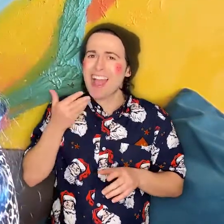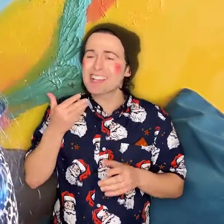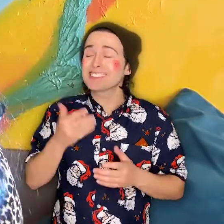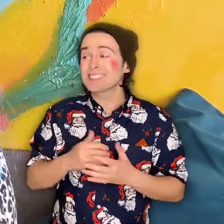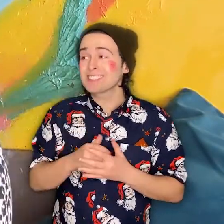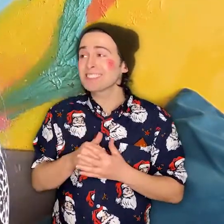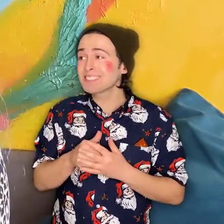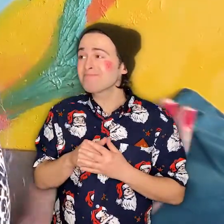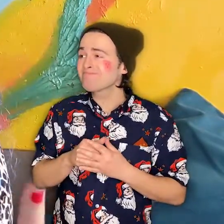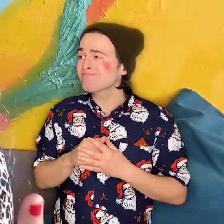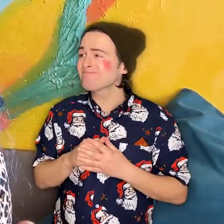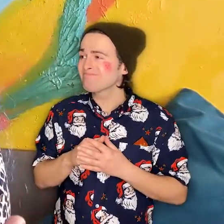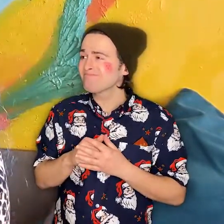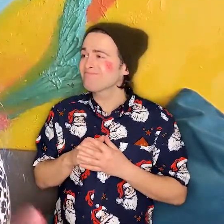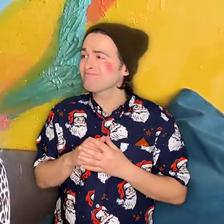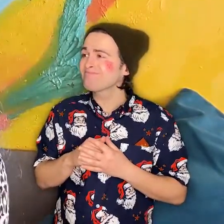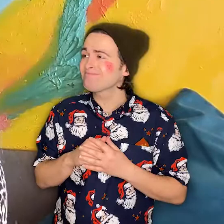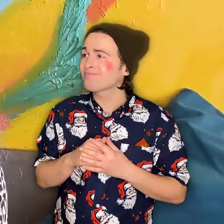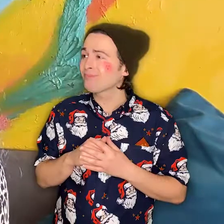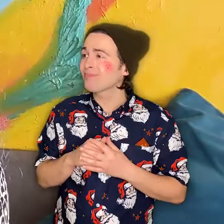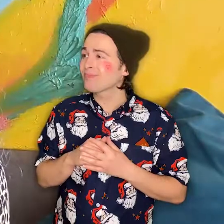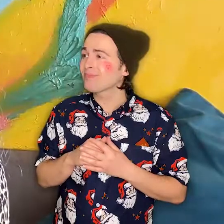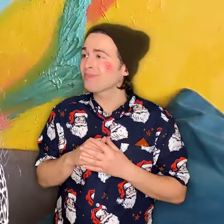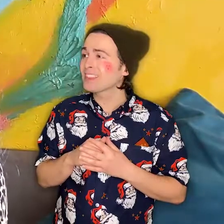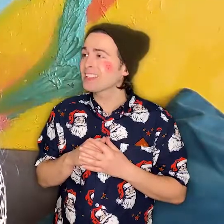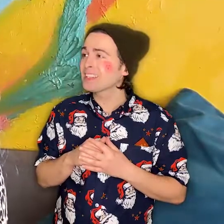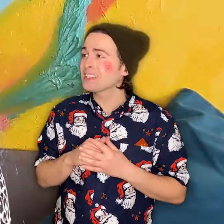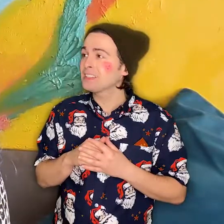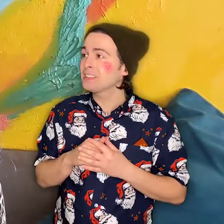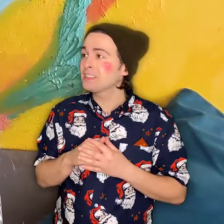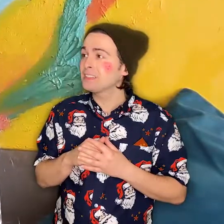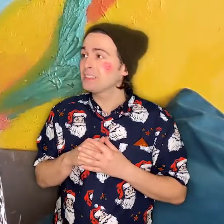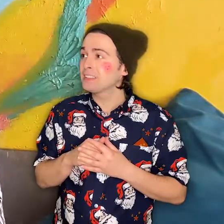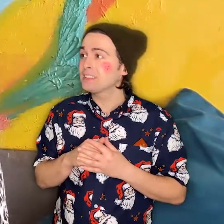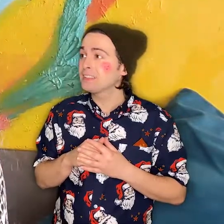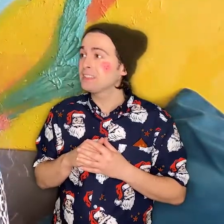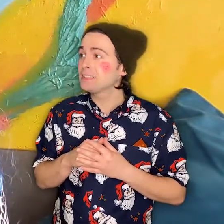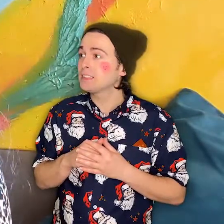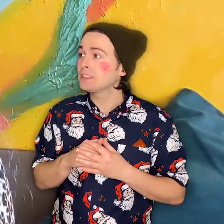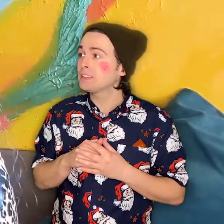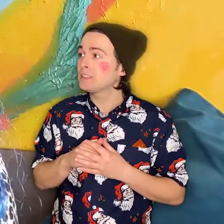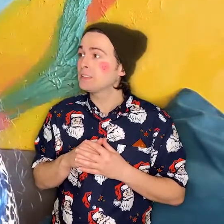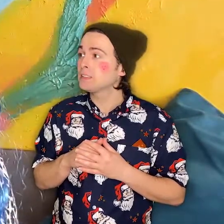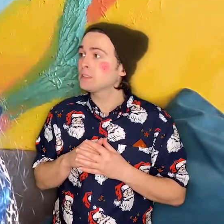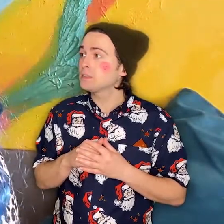She's a total push over and that’ll not serve her well in the real world. She’s wanting to go to